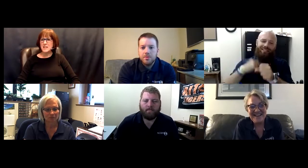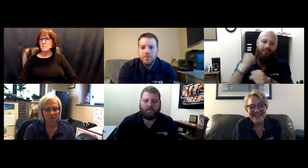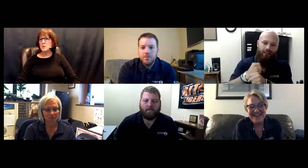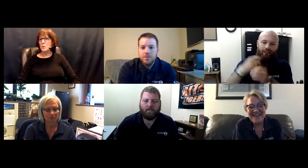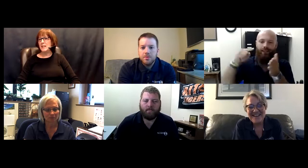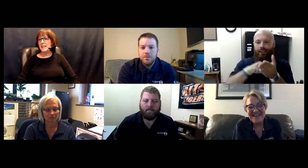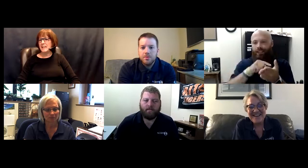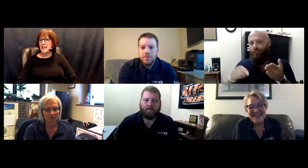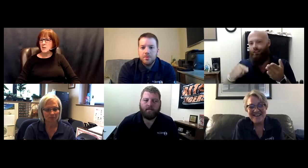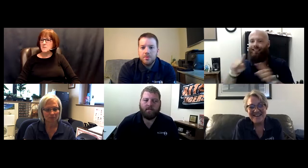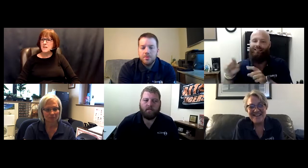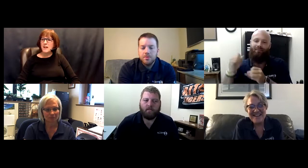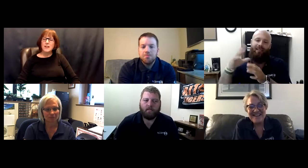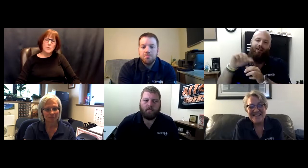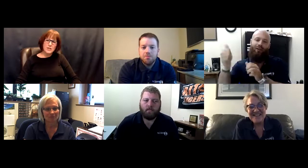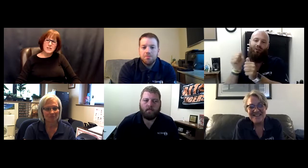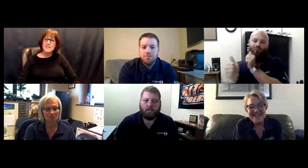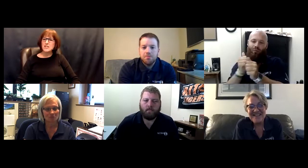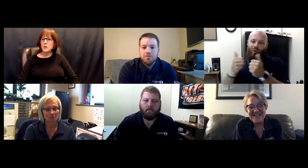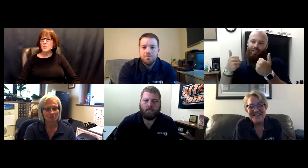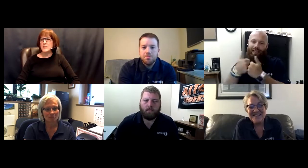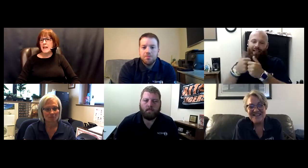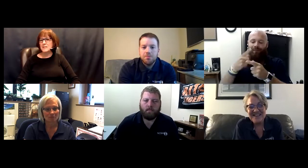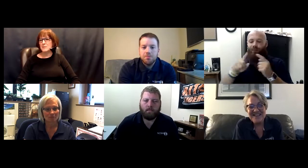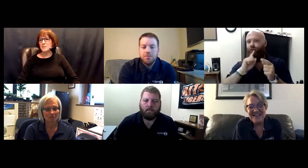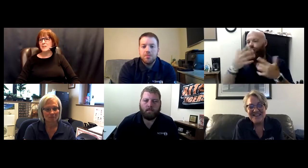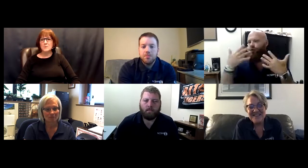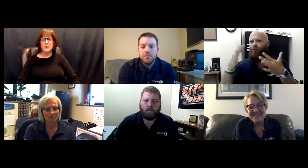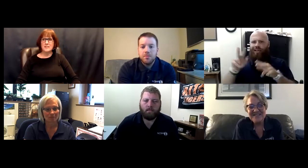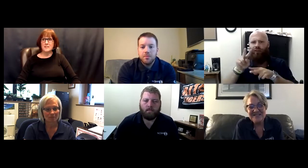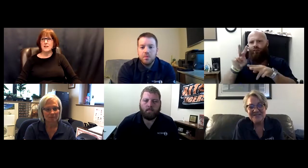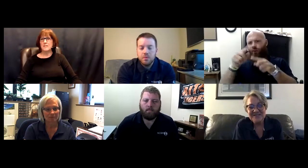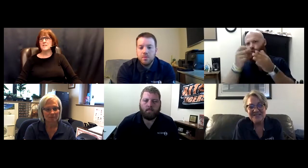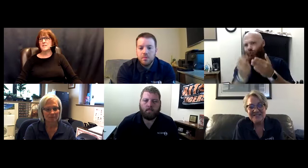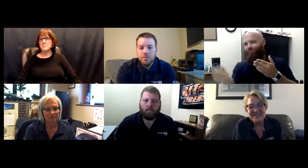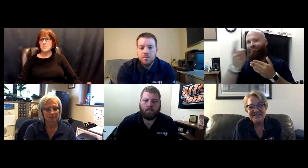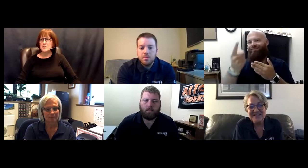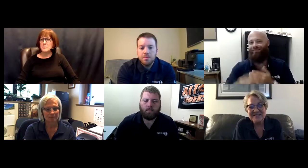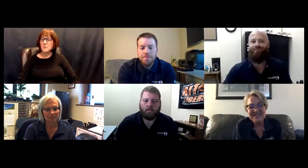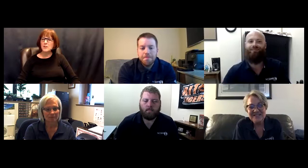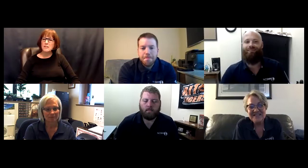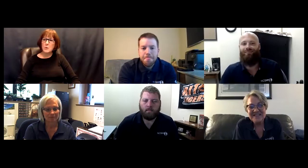between inning games. Unfortunately this year was canceled as well as a lot of other sports but we're looking forward to